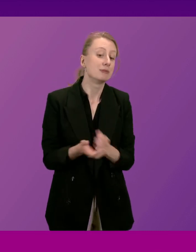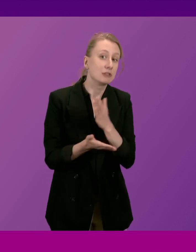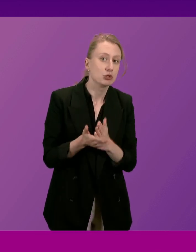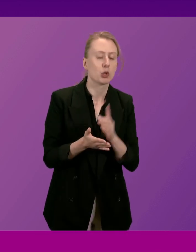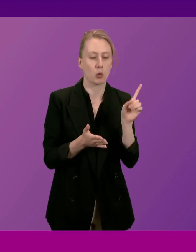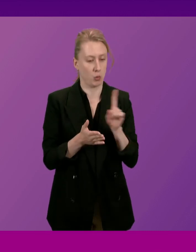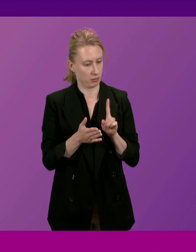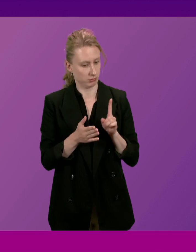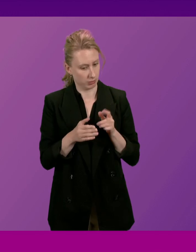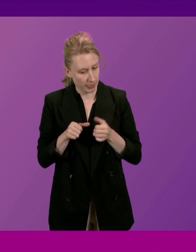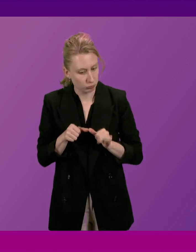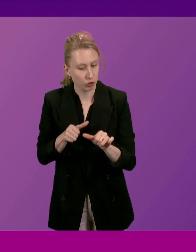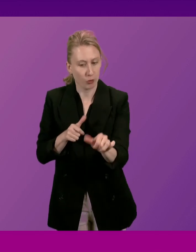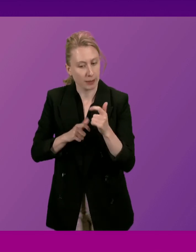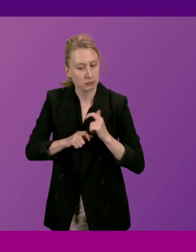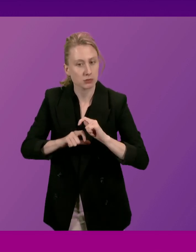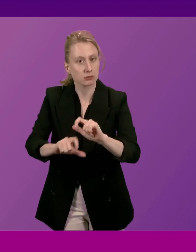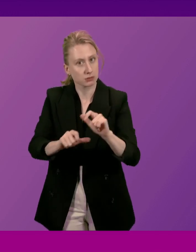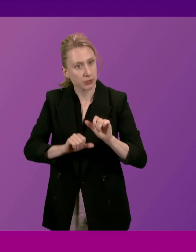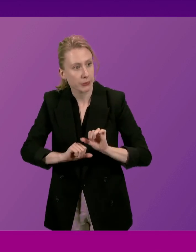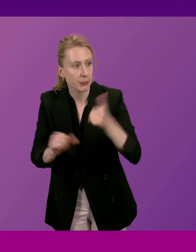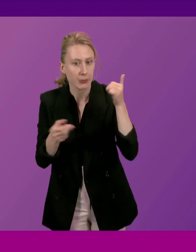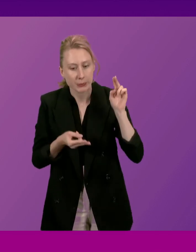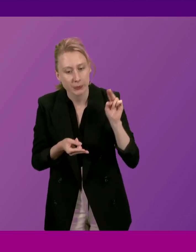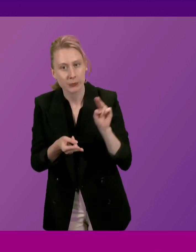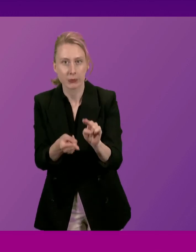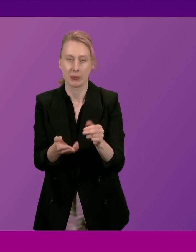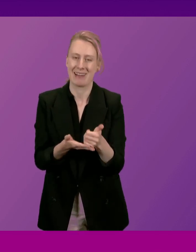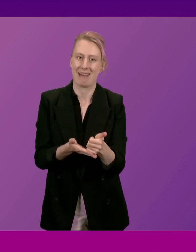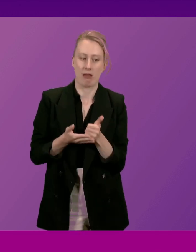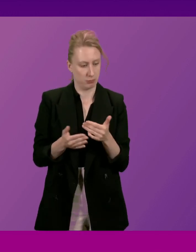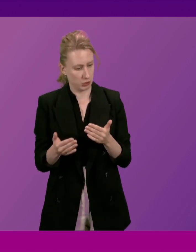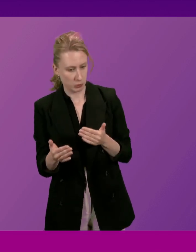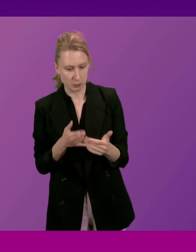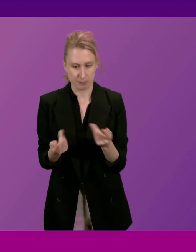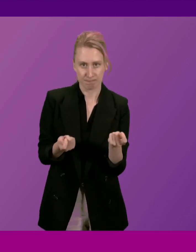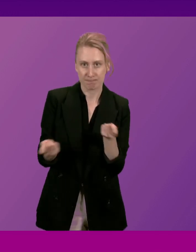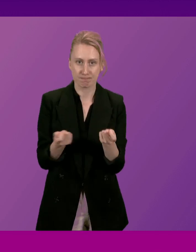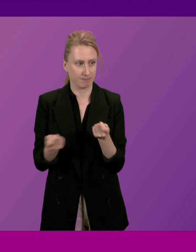remain effective and impactful in addressing the circumstances that Mr Briggs puts to me.